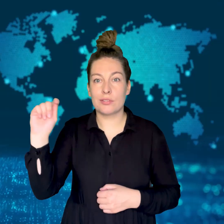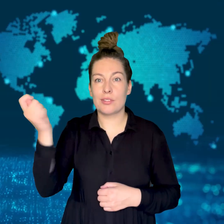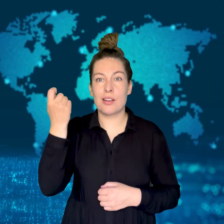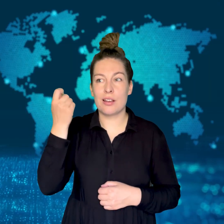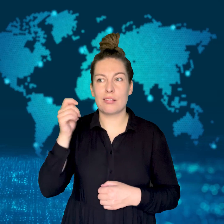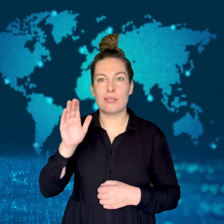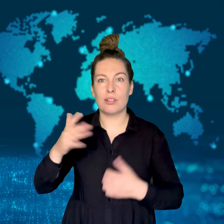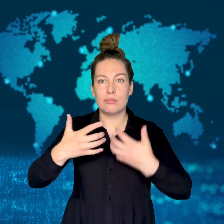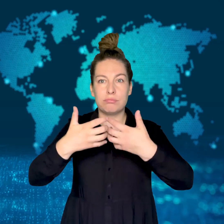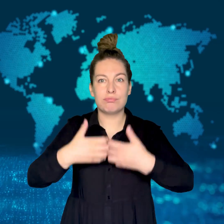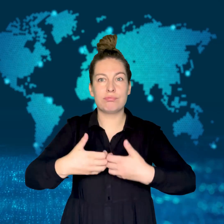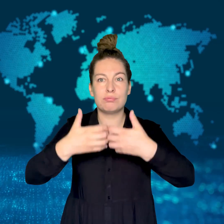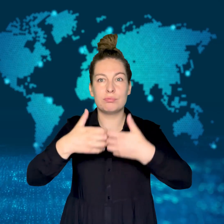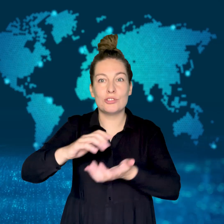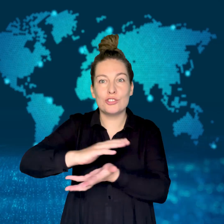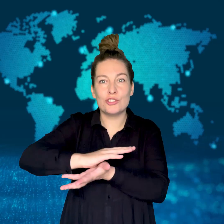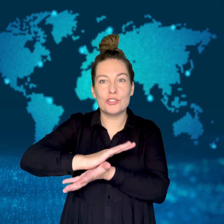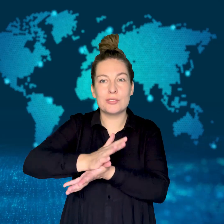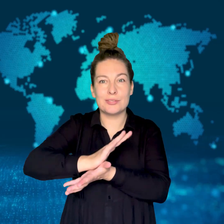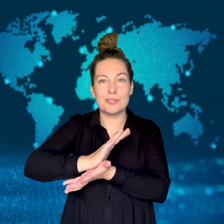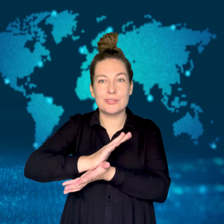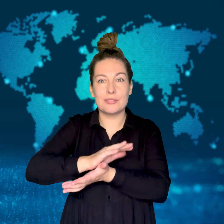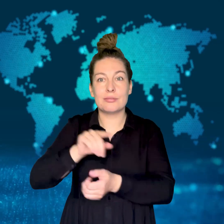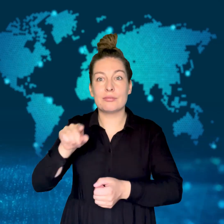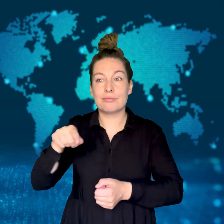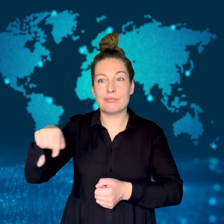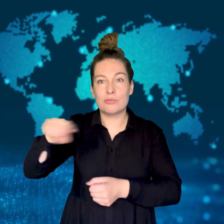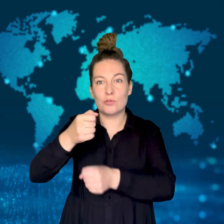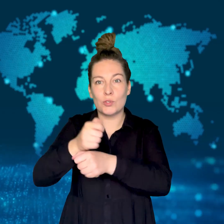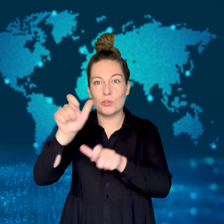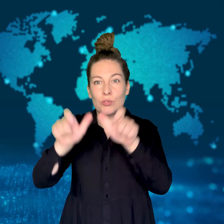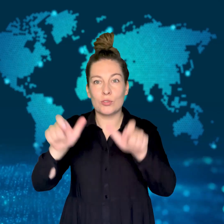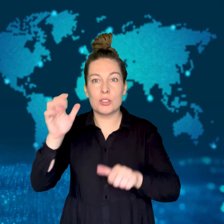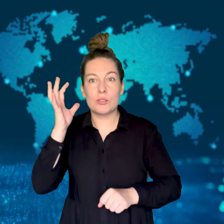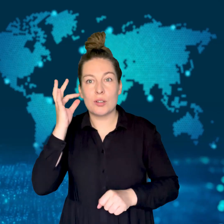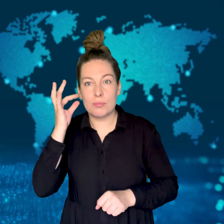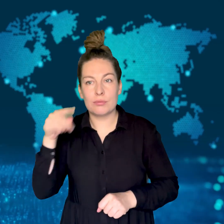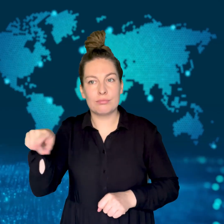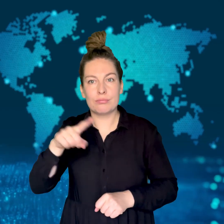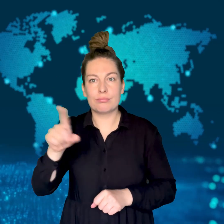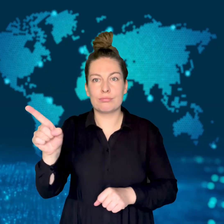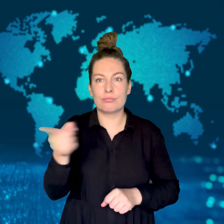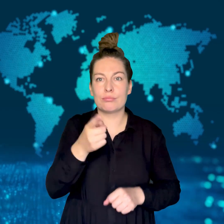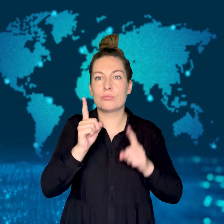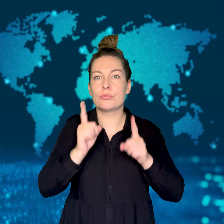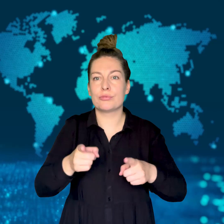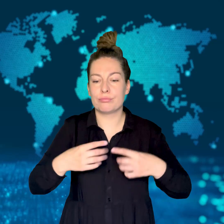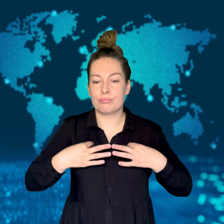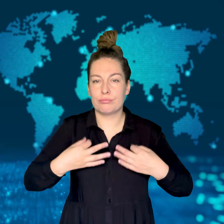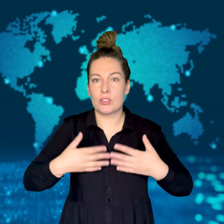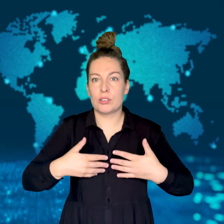[MONIKA]: Women in a cheese factory in Kenya were forced to strip to